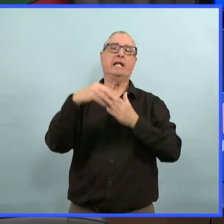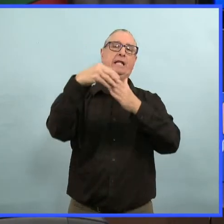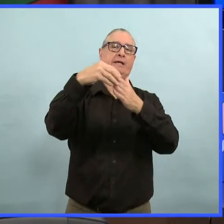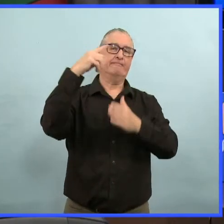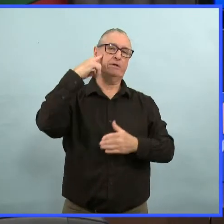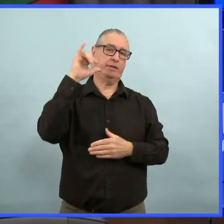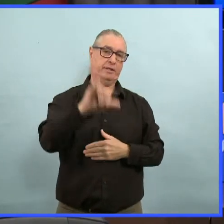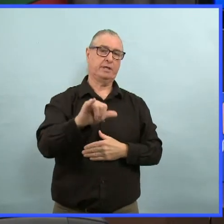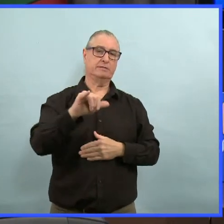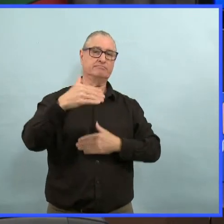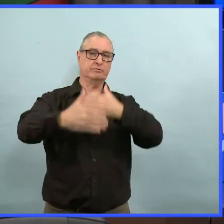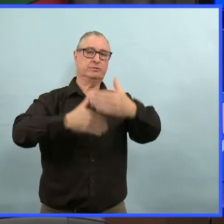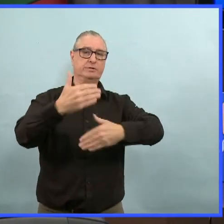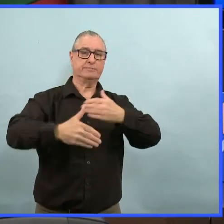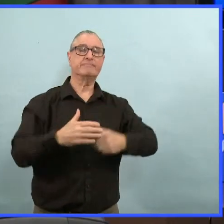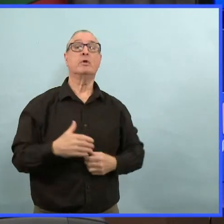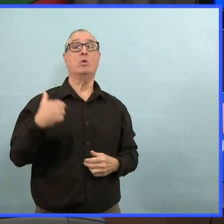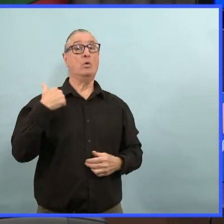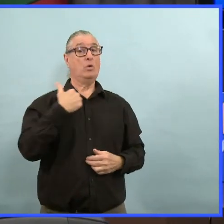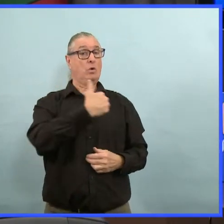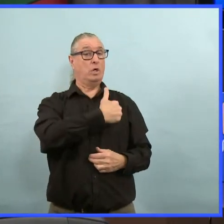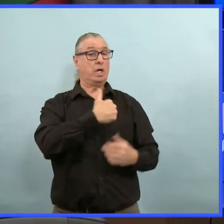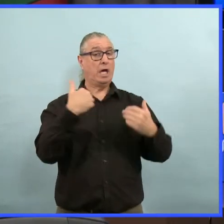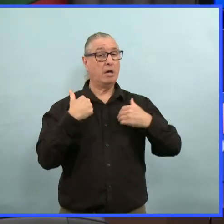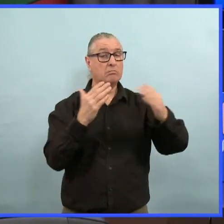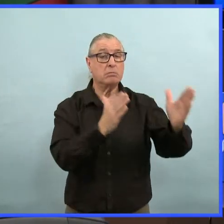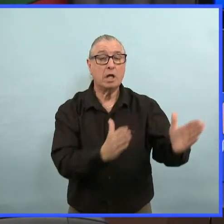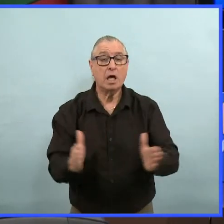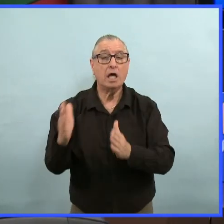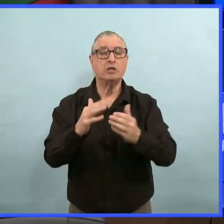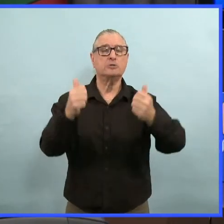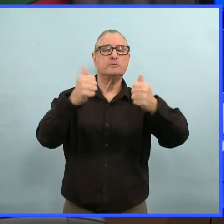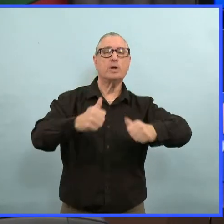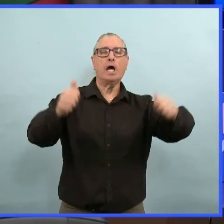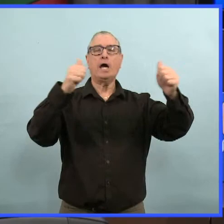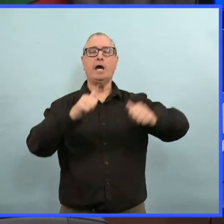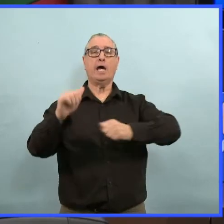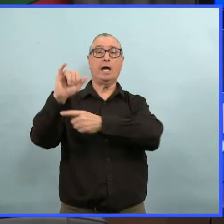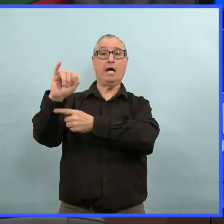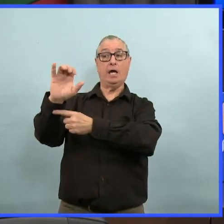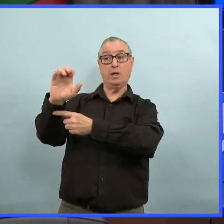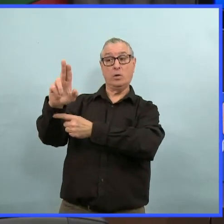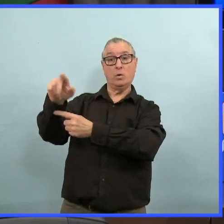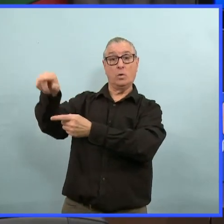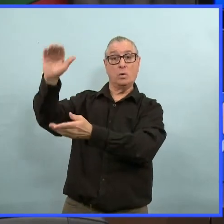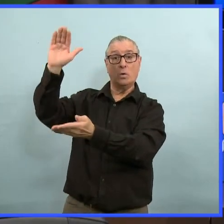triggers and processes in place to make sure that uh we do that um systematically